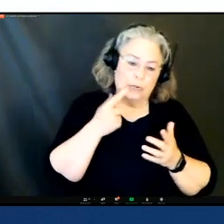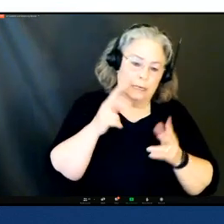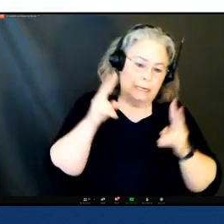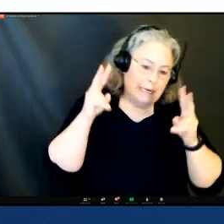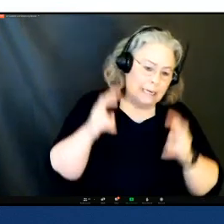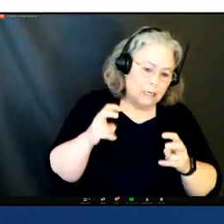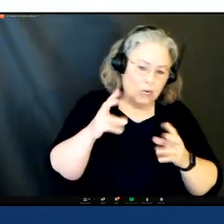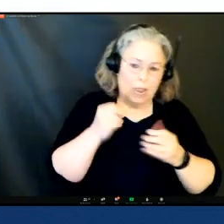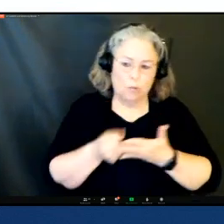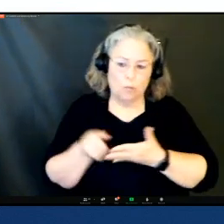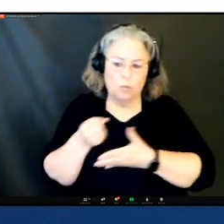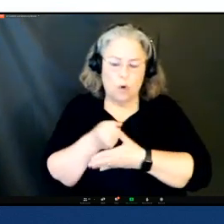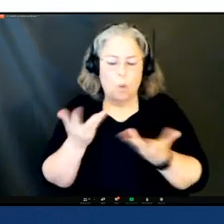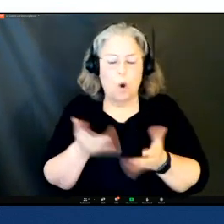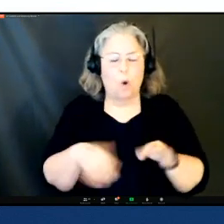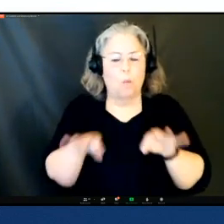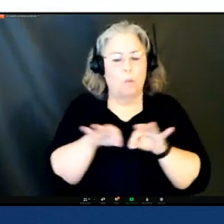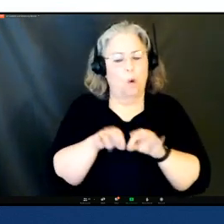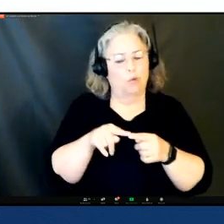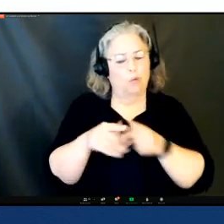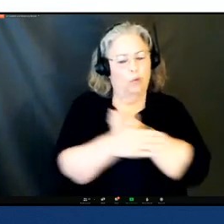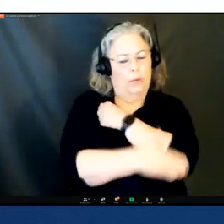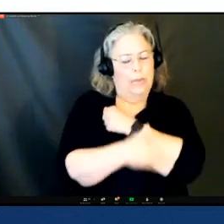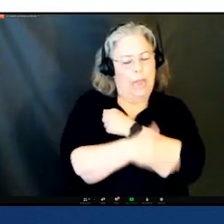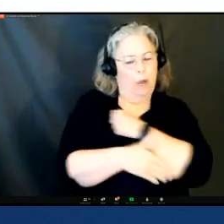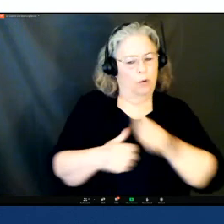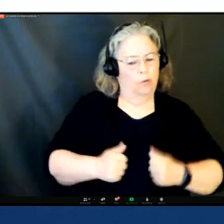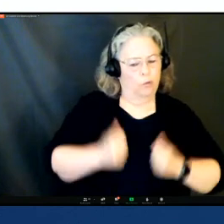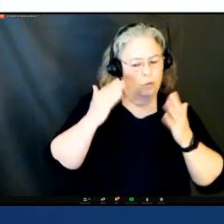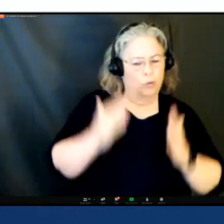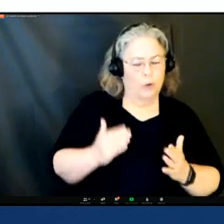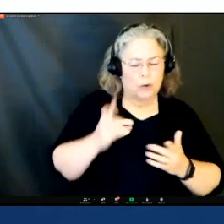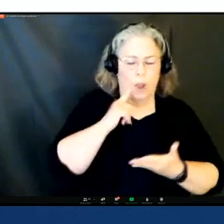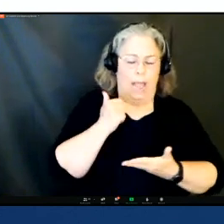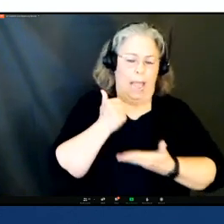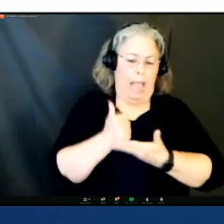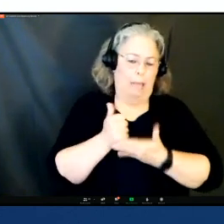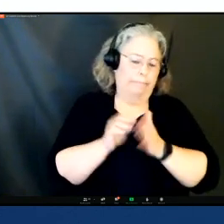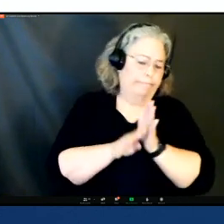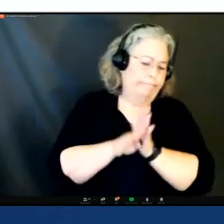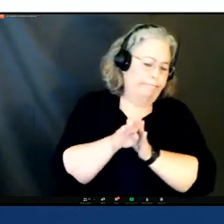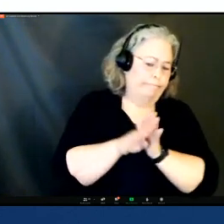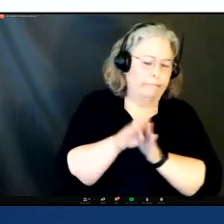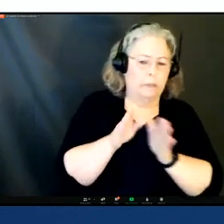residents, which will help shape recommended budget priorities for the board to consider in advance of the budget